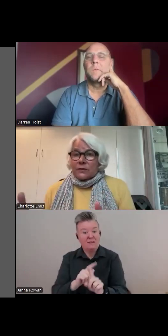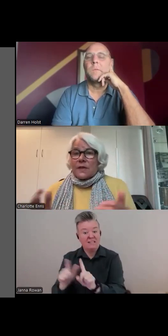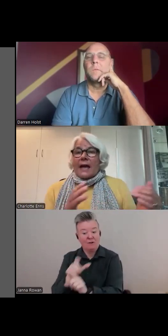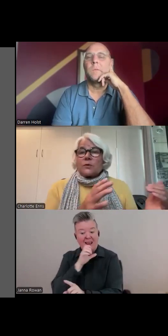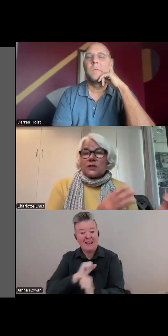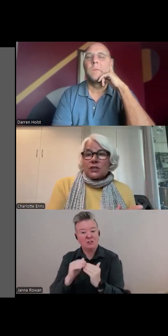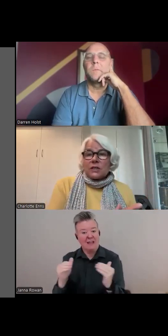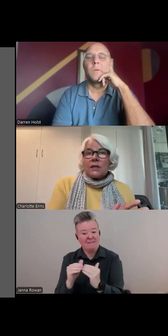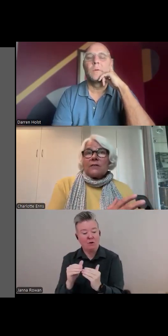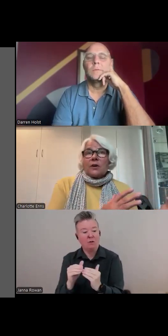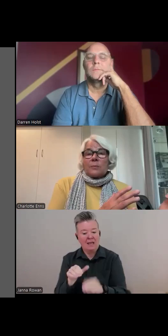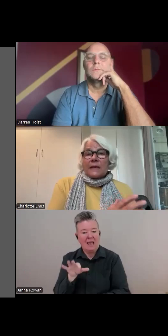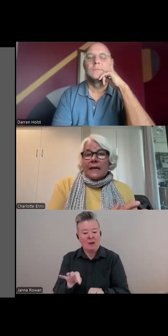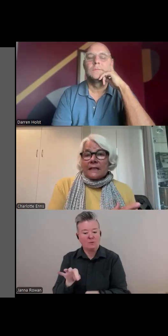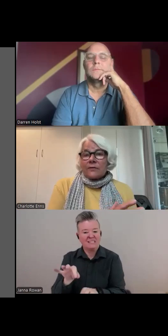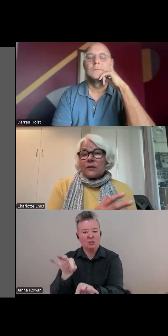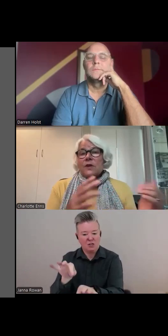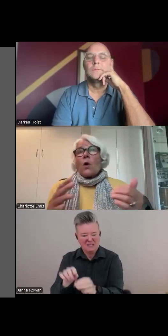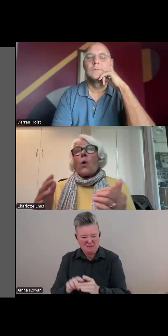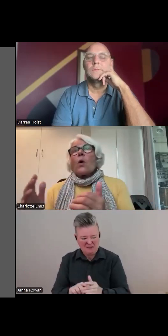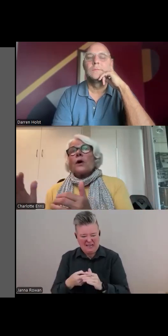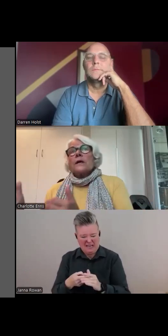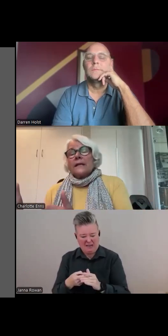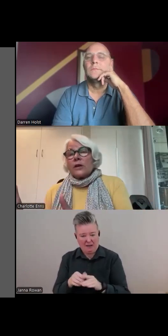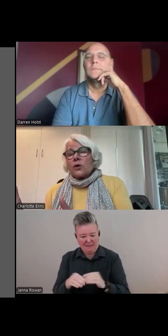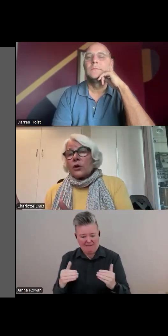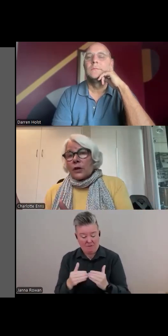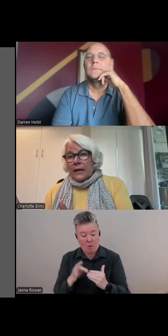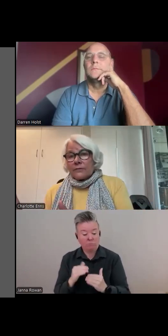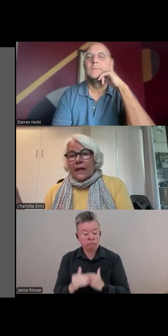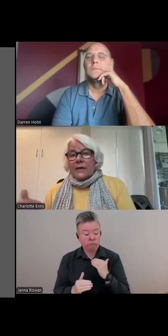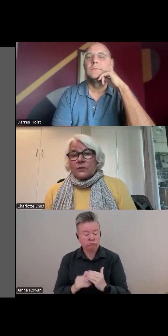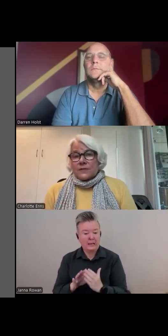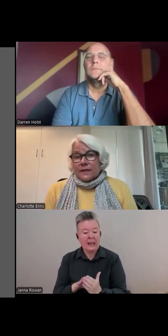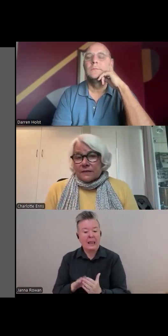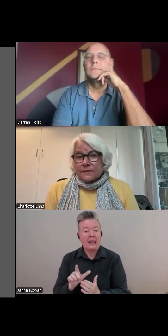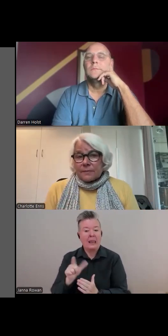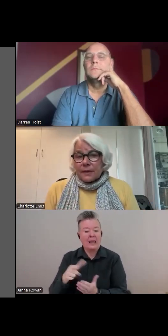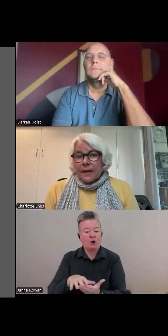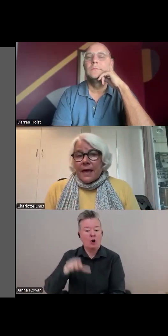acquisition, very beginning levels or later learning of language skills.